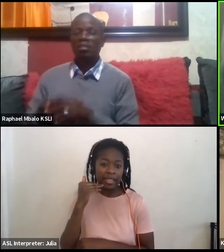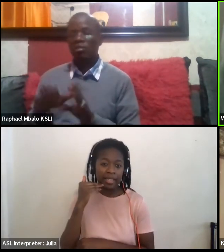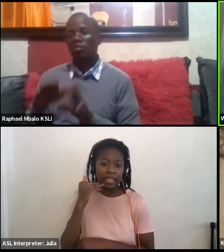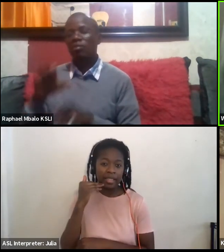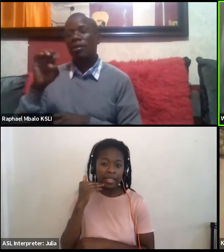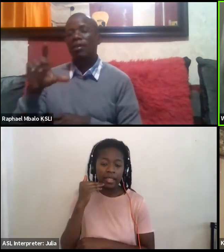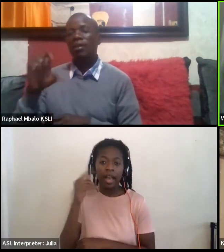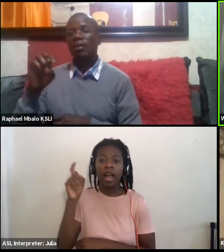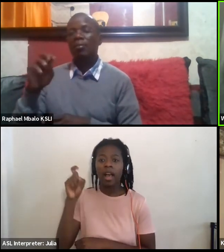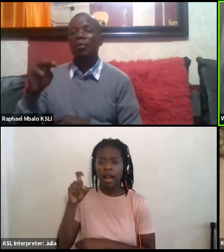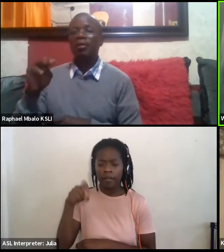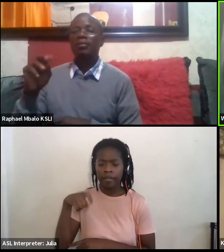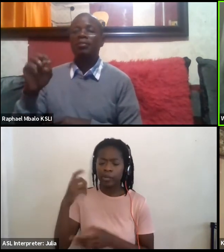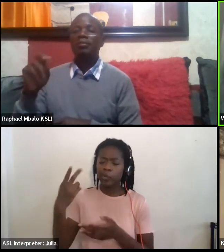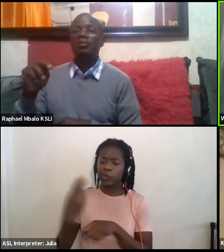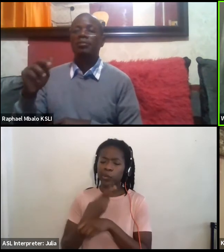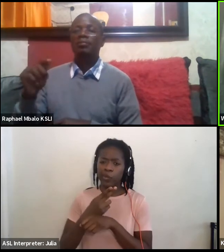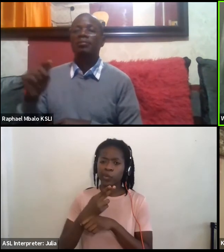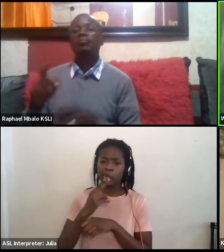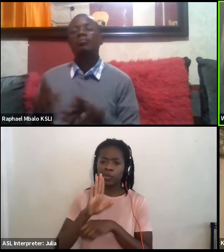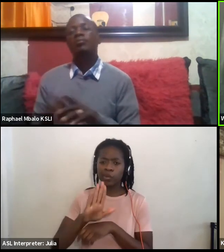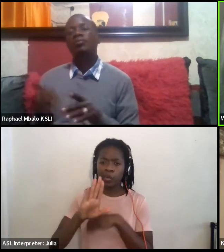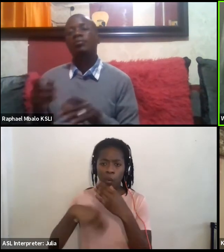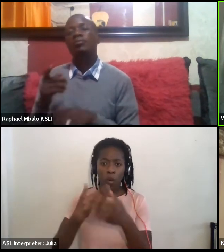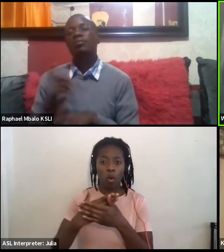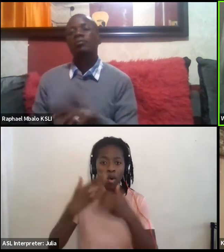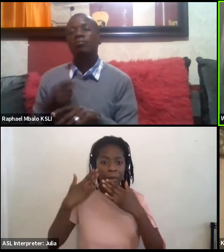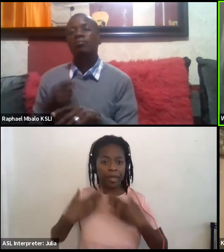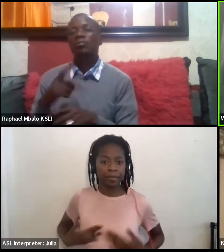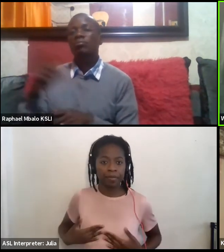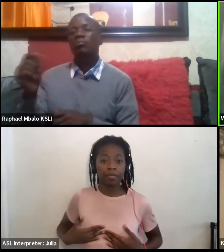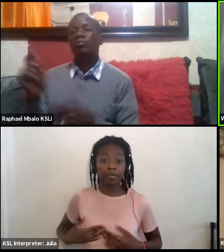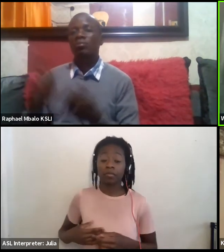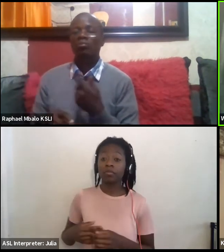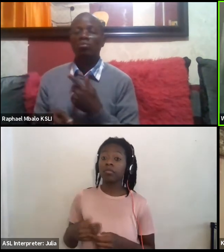So when I went to DAH for the...